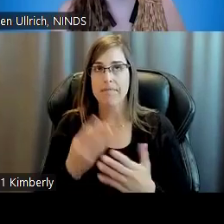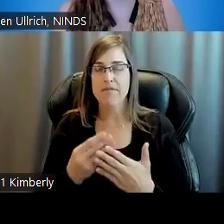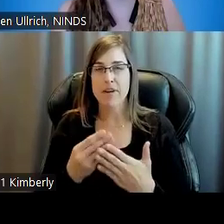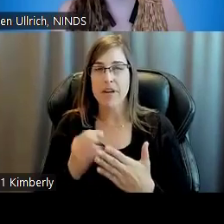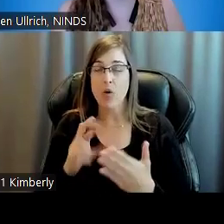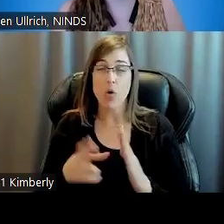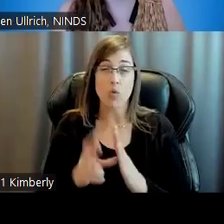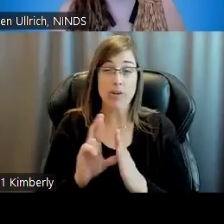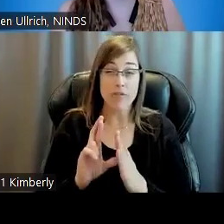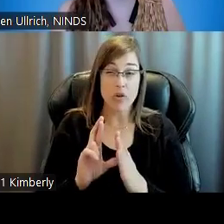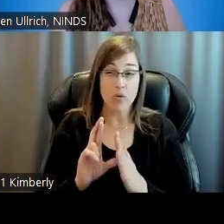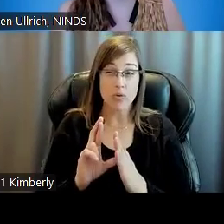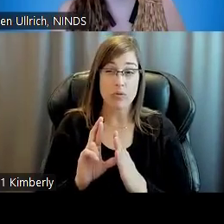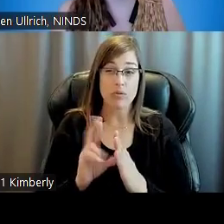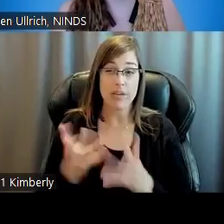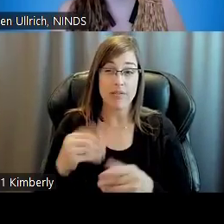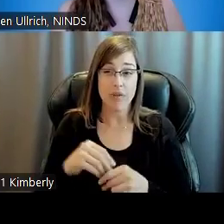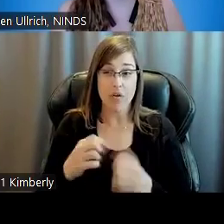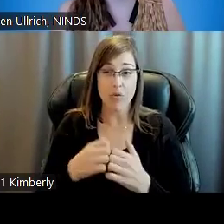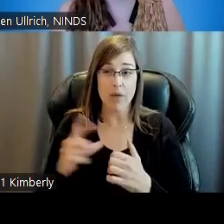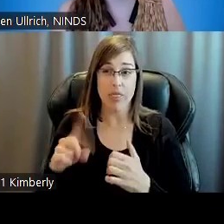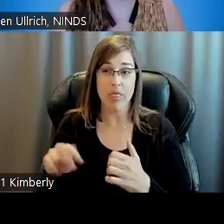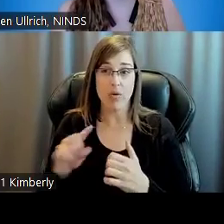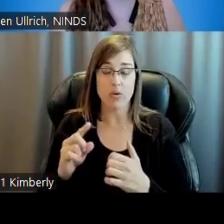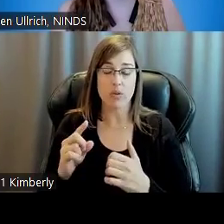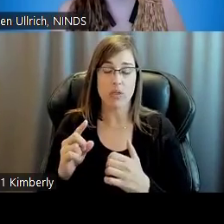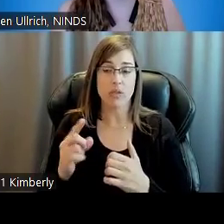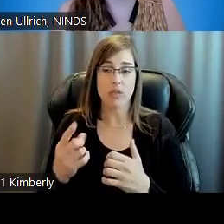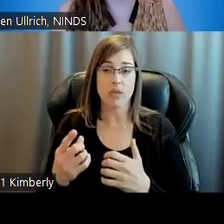that goes into those who are part of the ESI